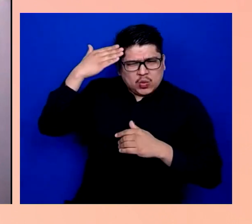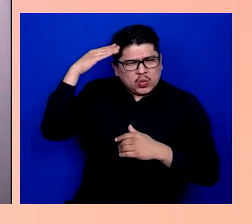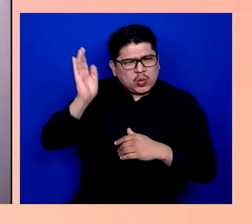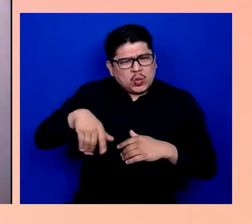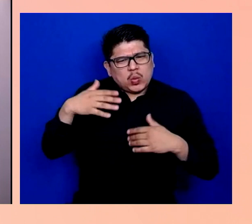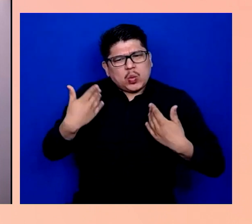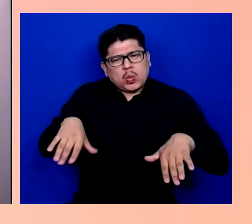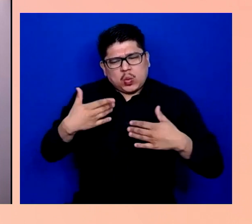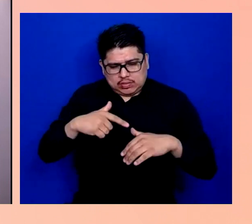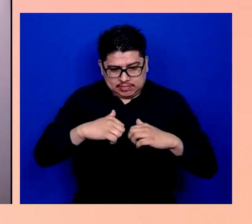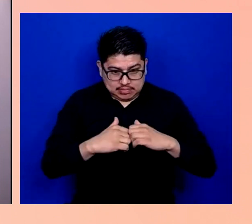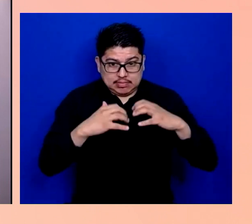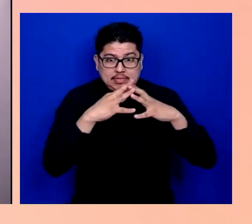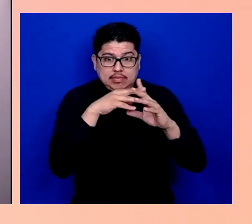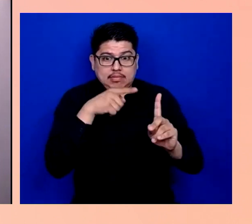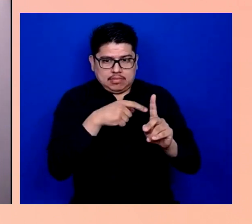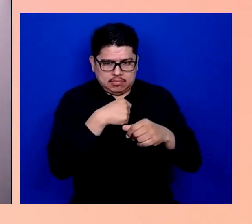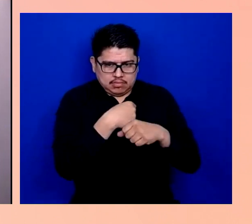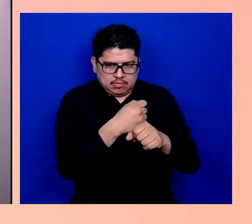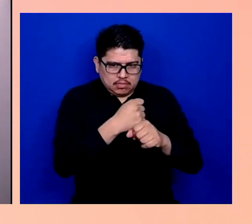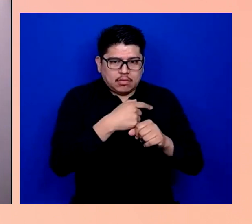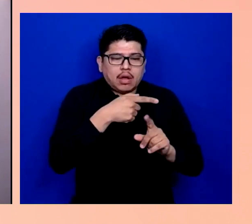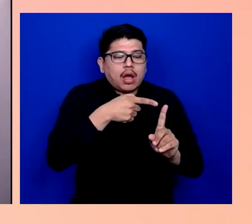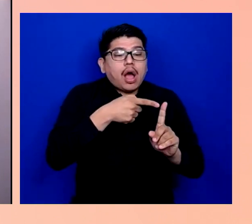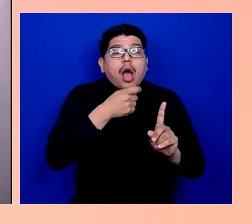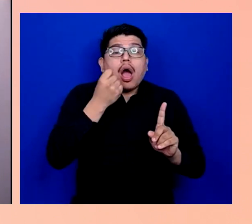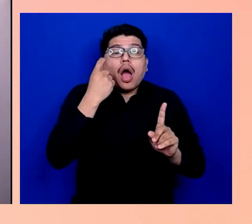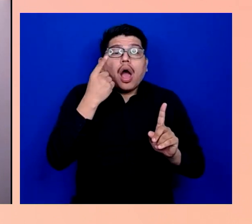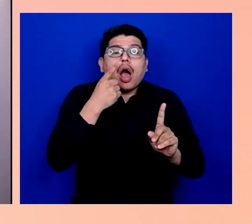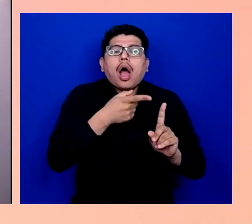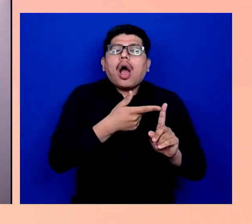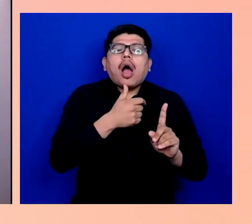when they're not necessarily given the room to build in